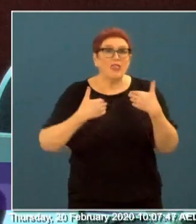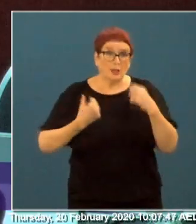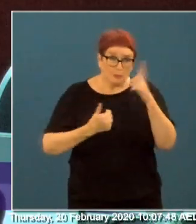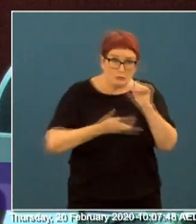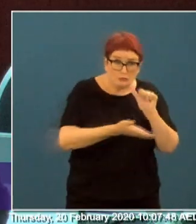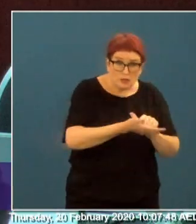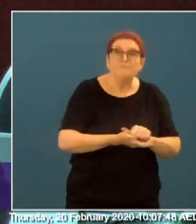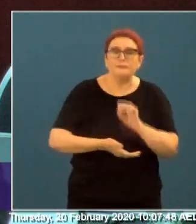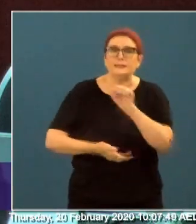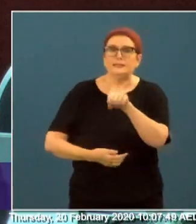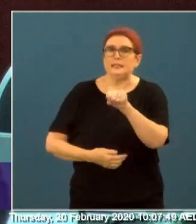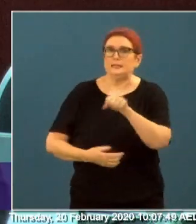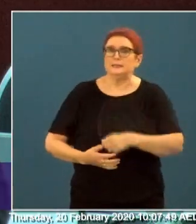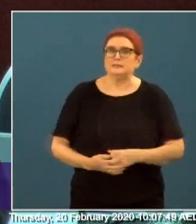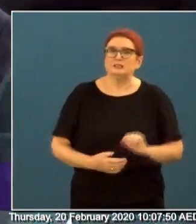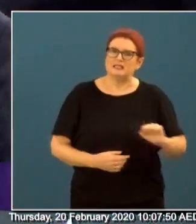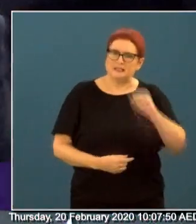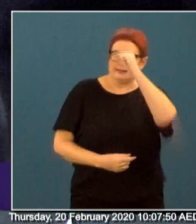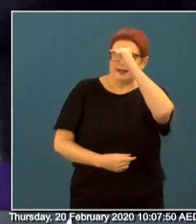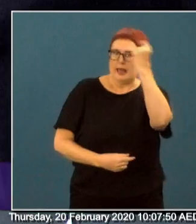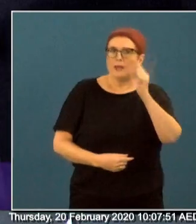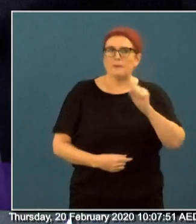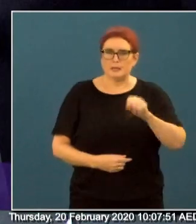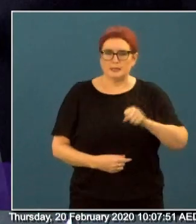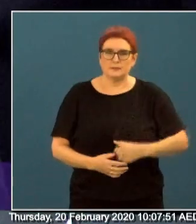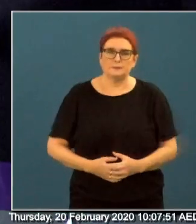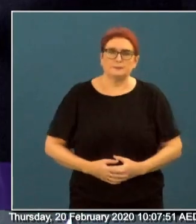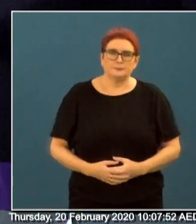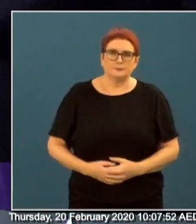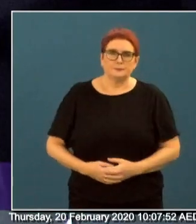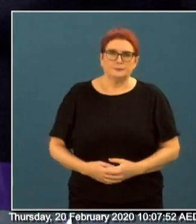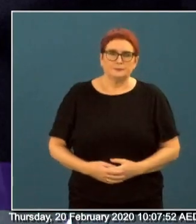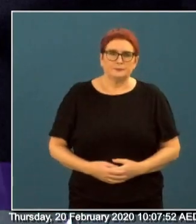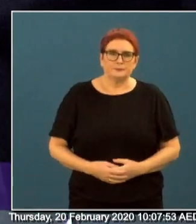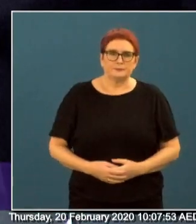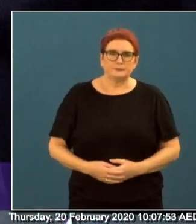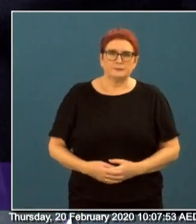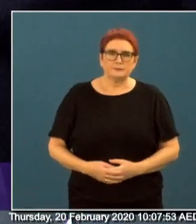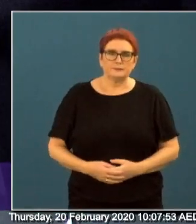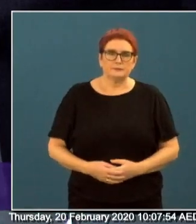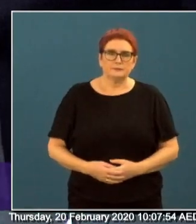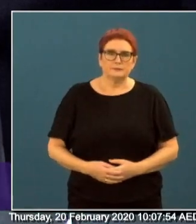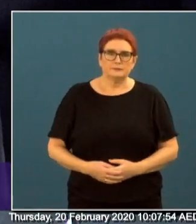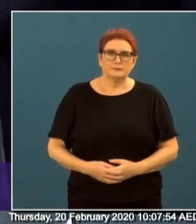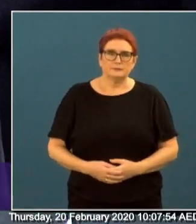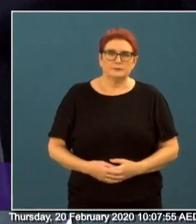That's certainly one of the aspirations. The integration of care in this country with multiple groups paying